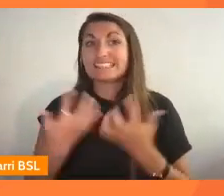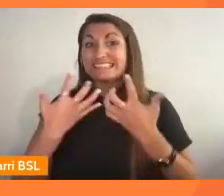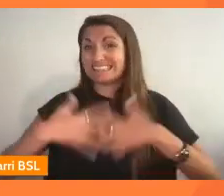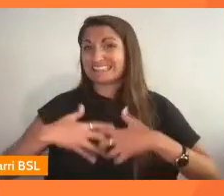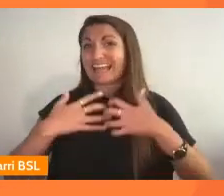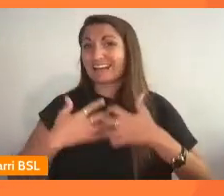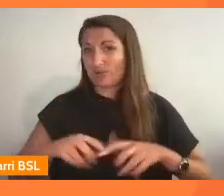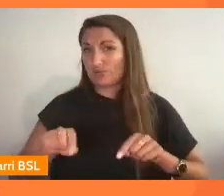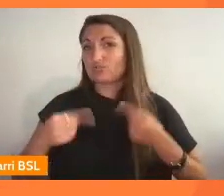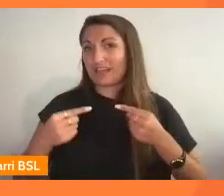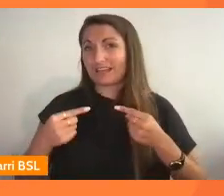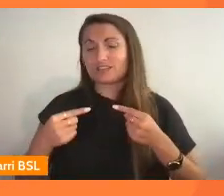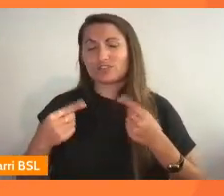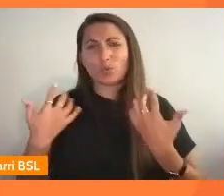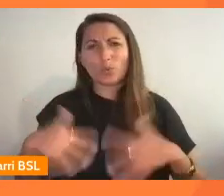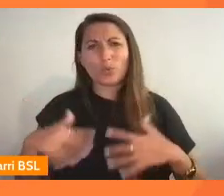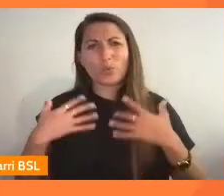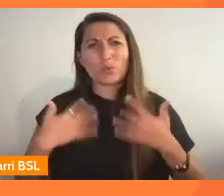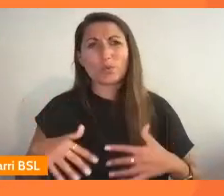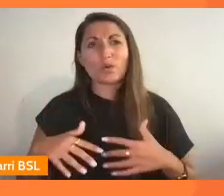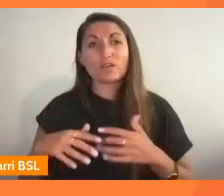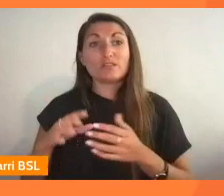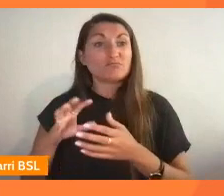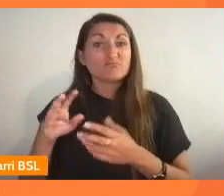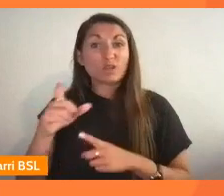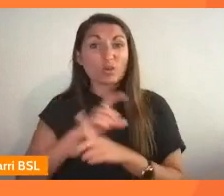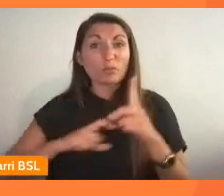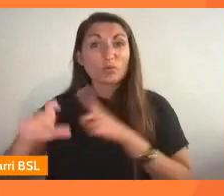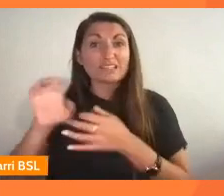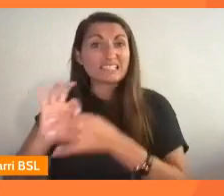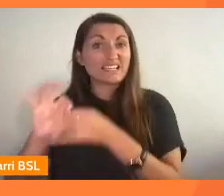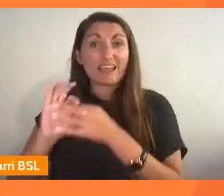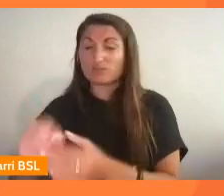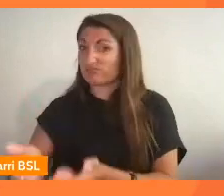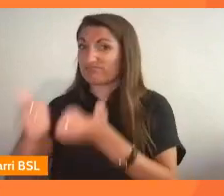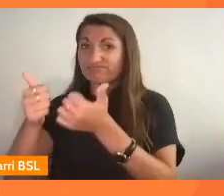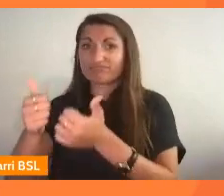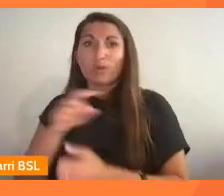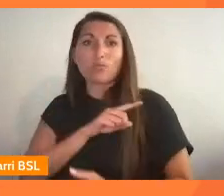It wasn't ever with the community engagement. I think everyone knows the value of community engagement.